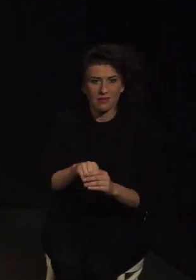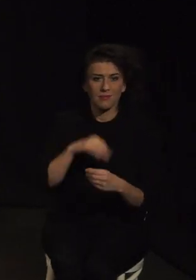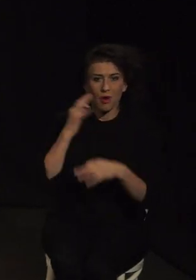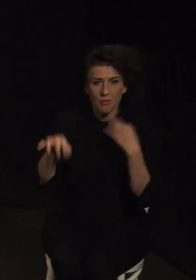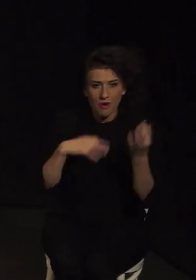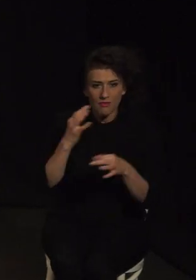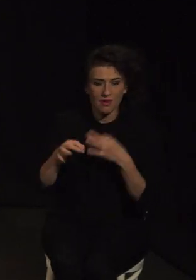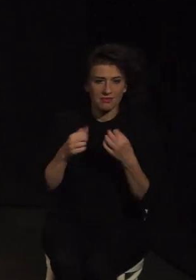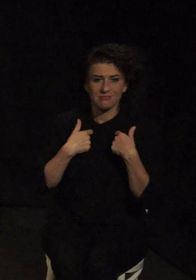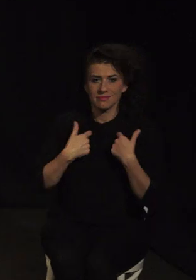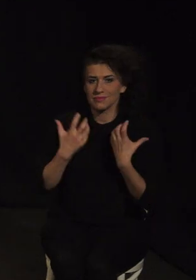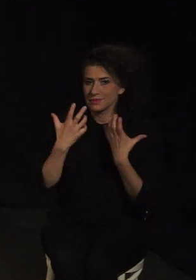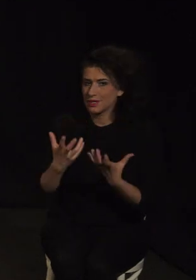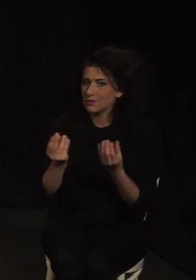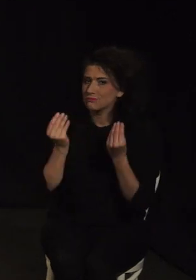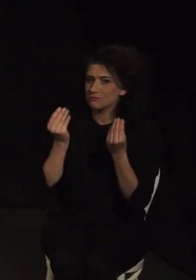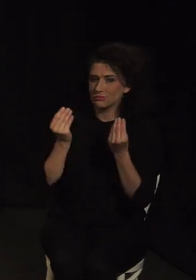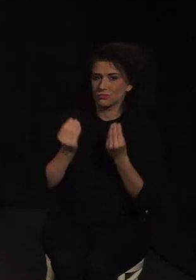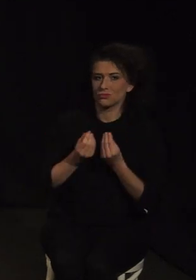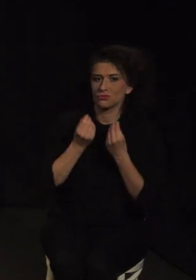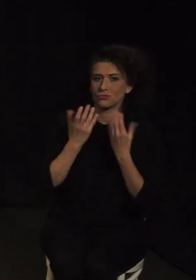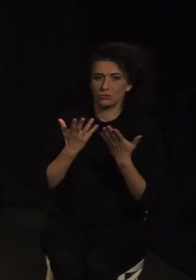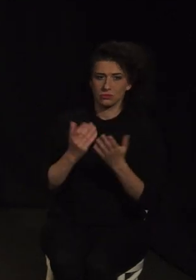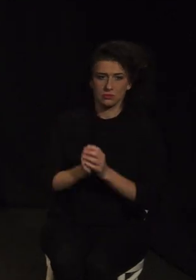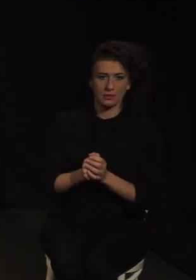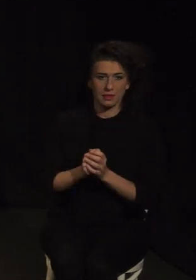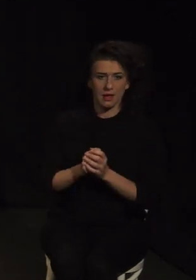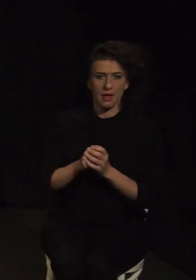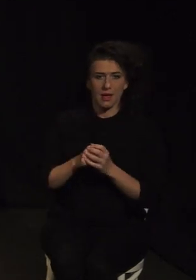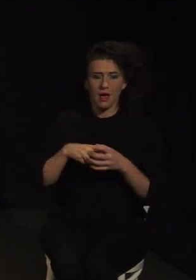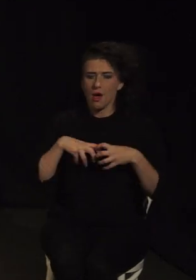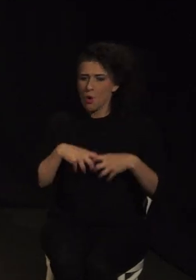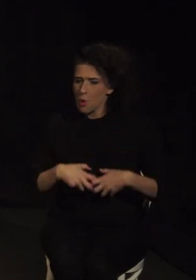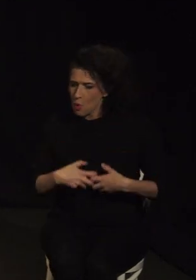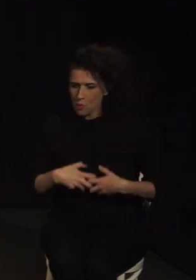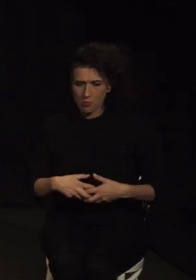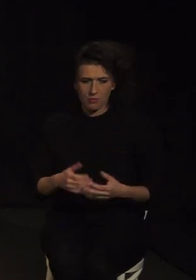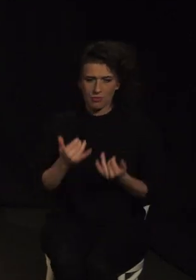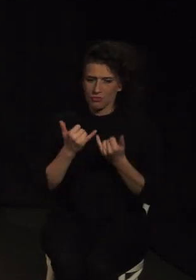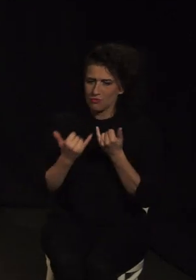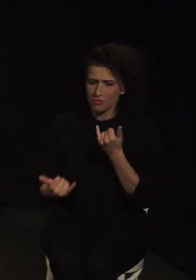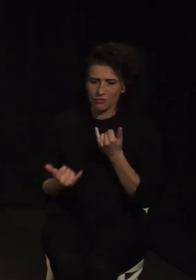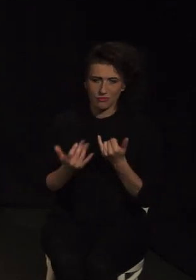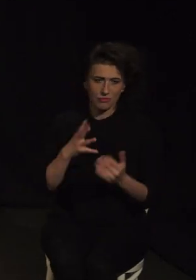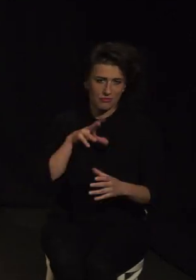as there are scenes that are very witty and delightful.